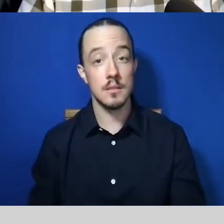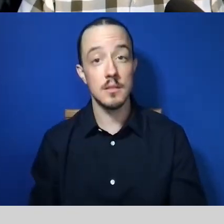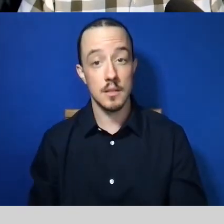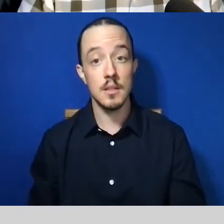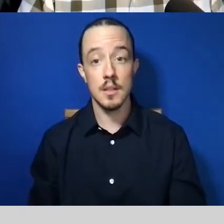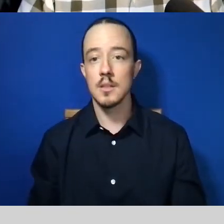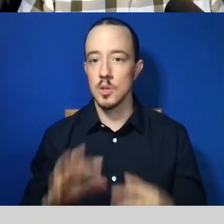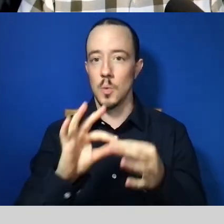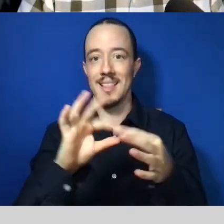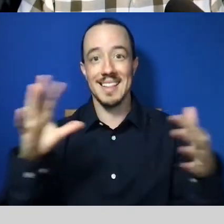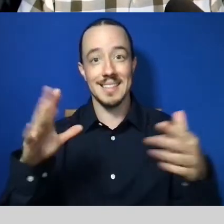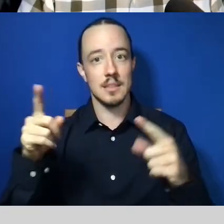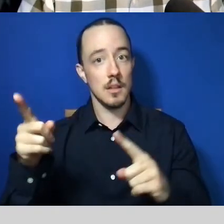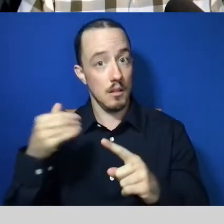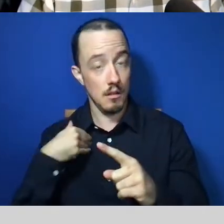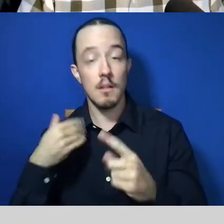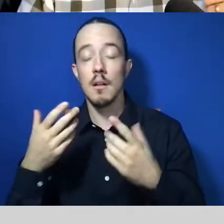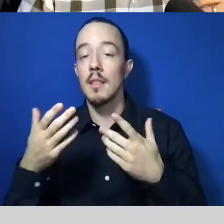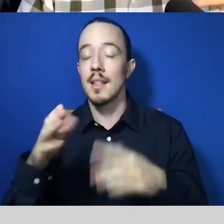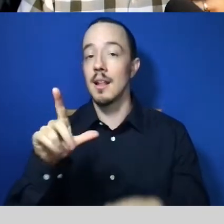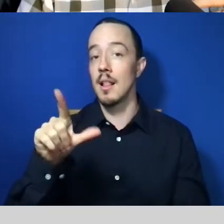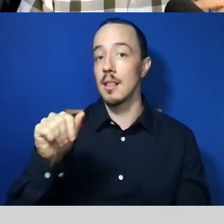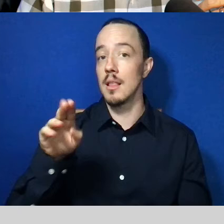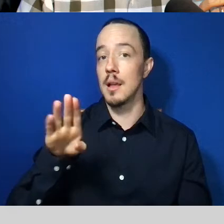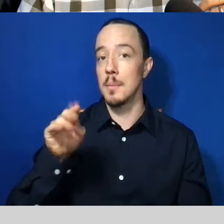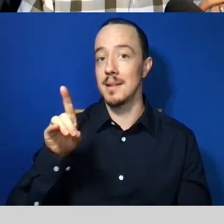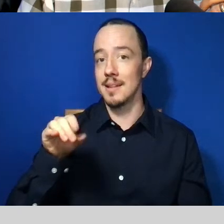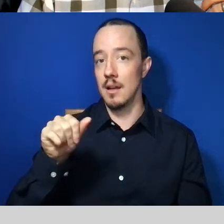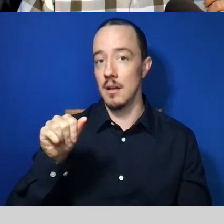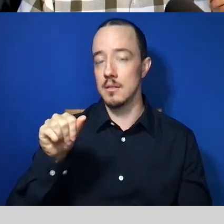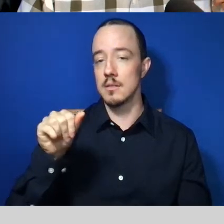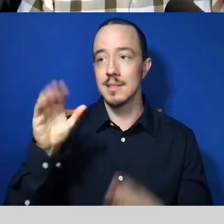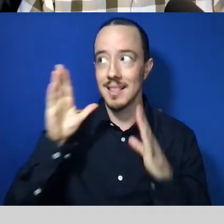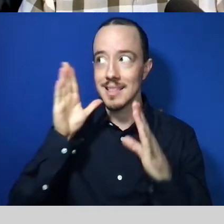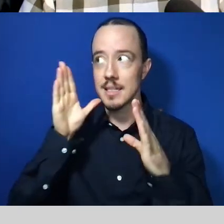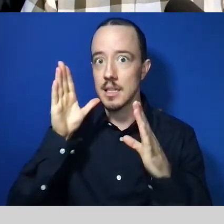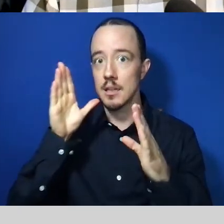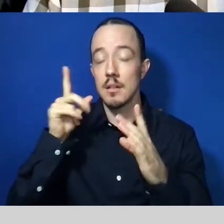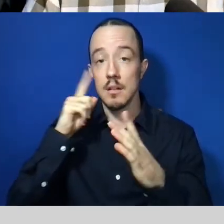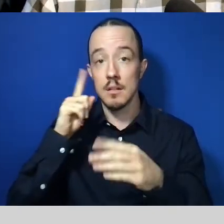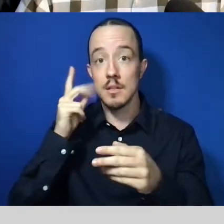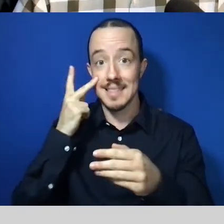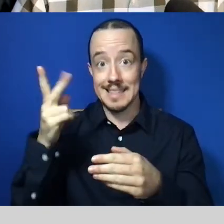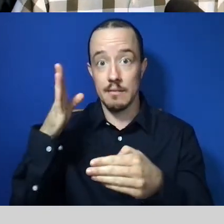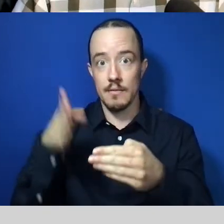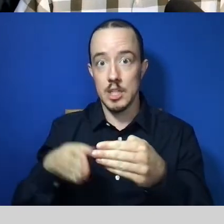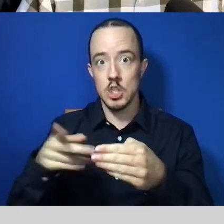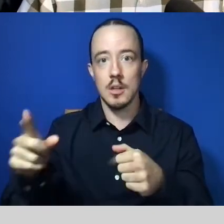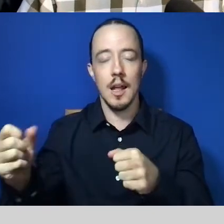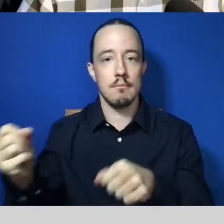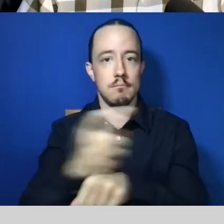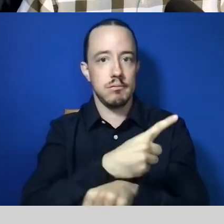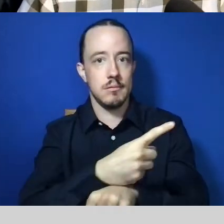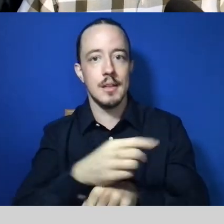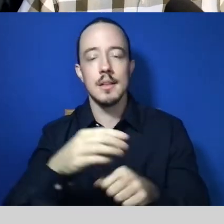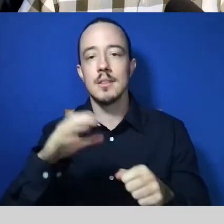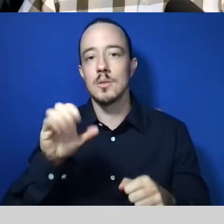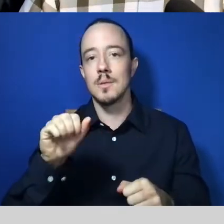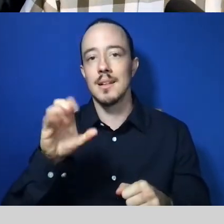that's listening on CloudWatch for that to finish. And that goes into our Slack channel to let the QA team know that we have a new release